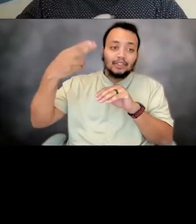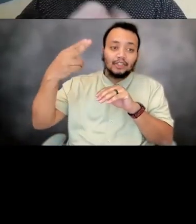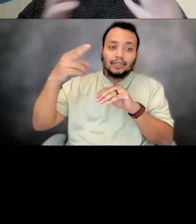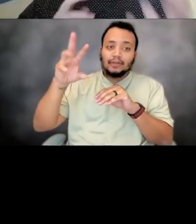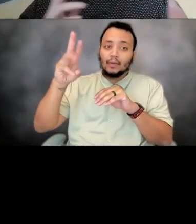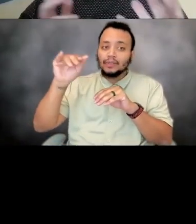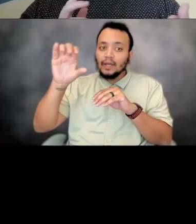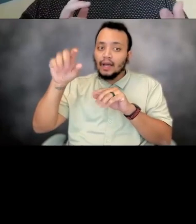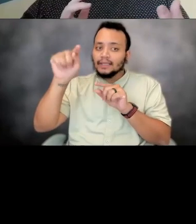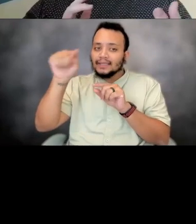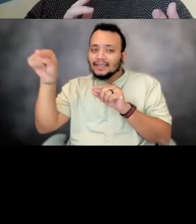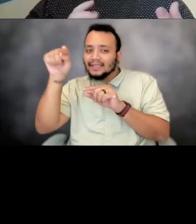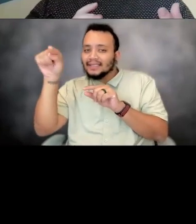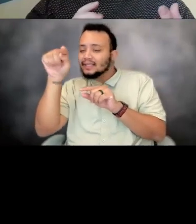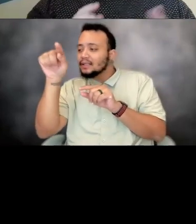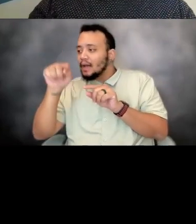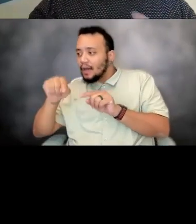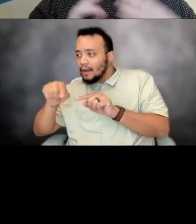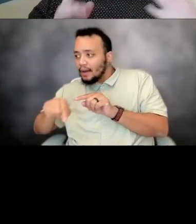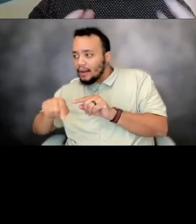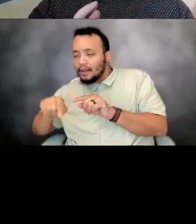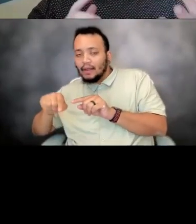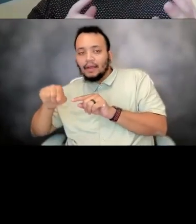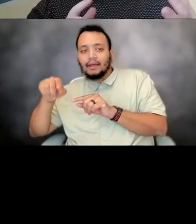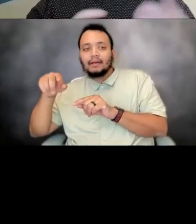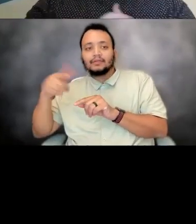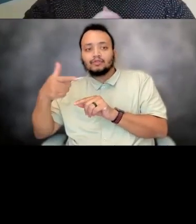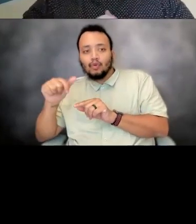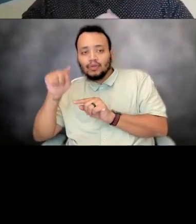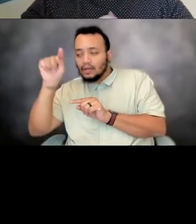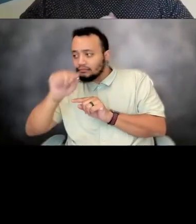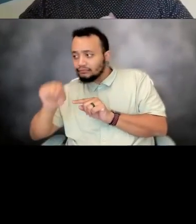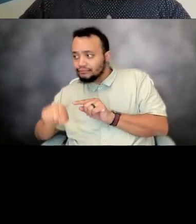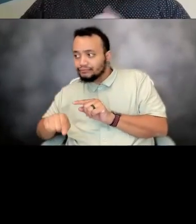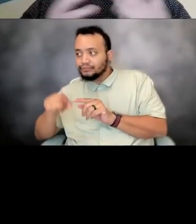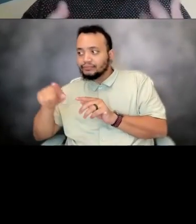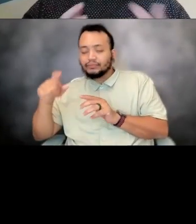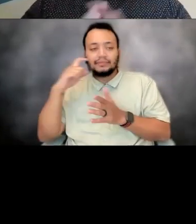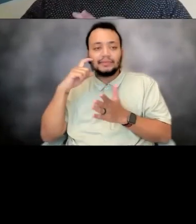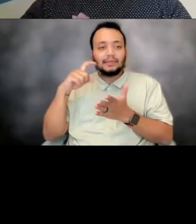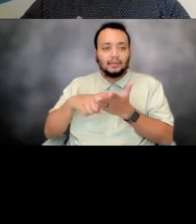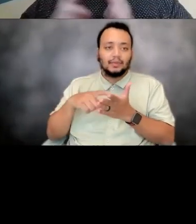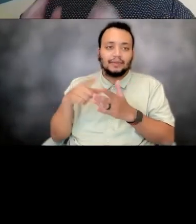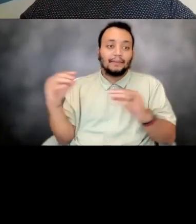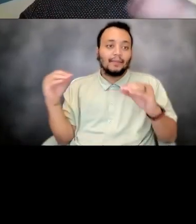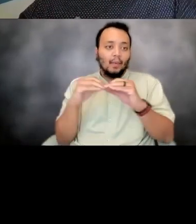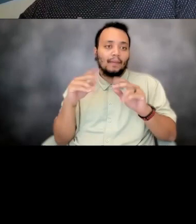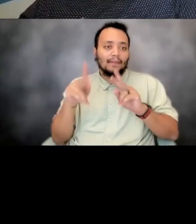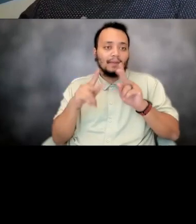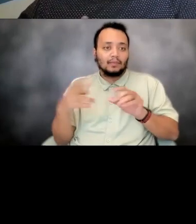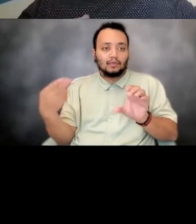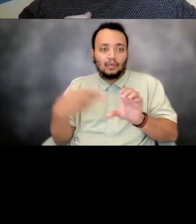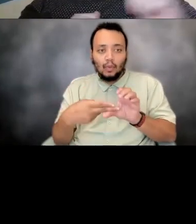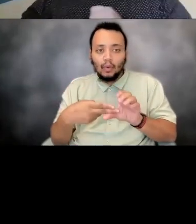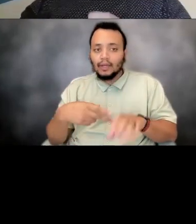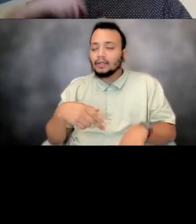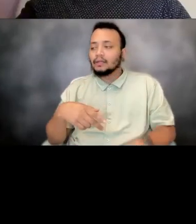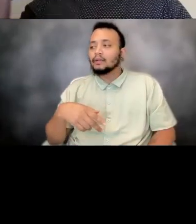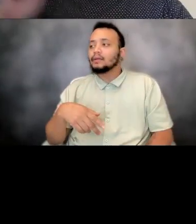We can tell where there were some organizations that we tapped into who shared this with their community members, Georgia, California,